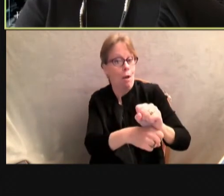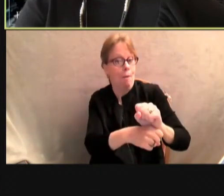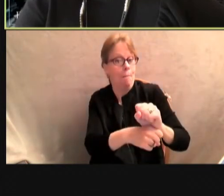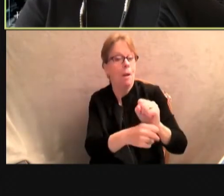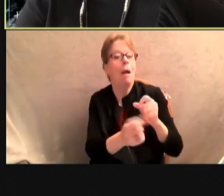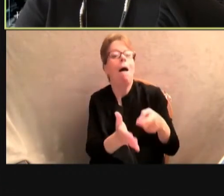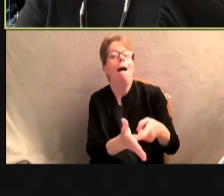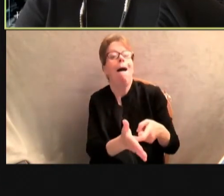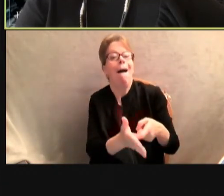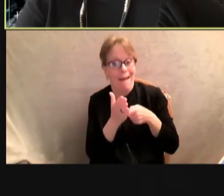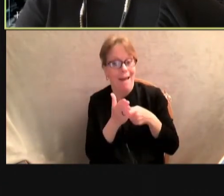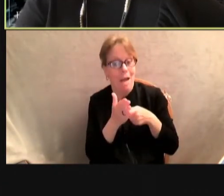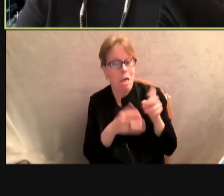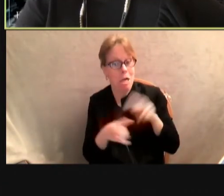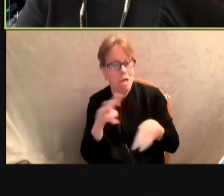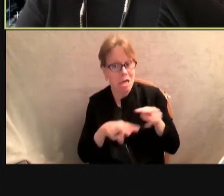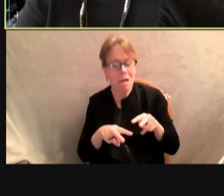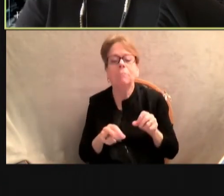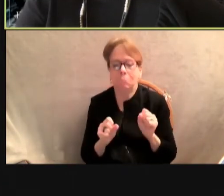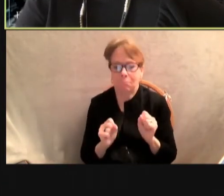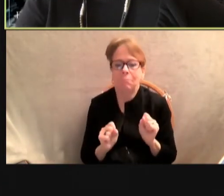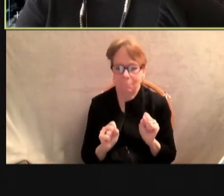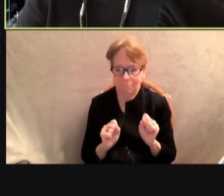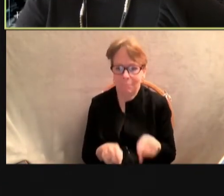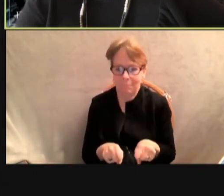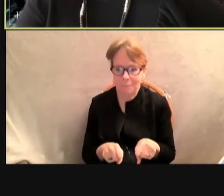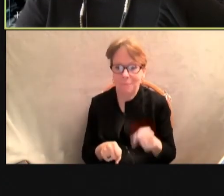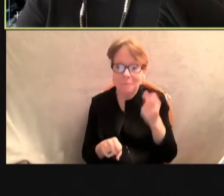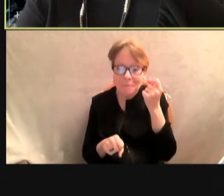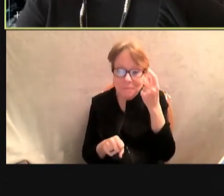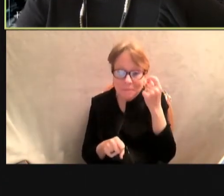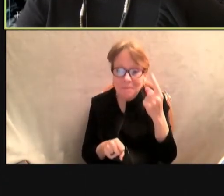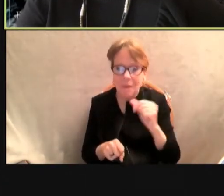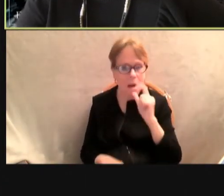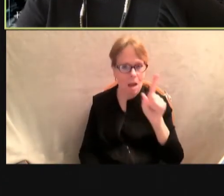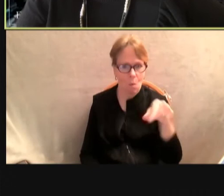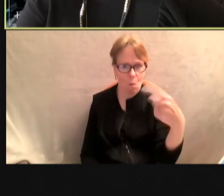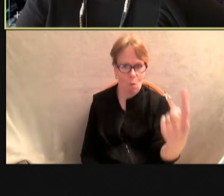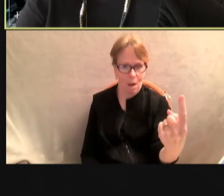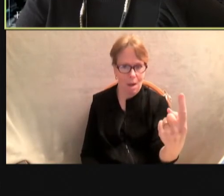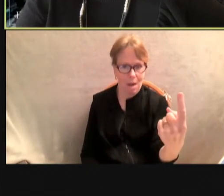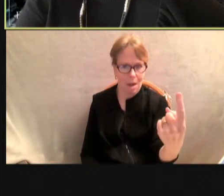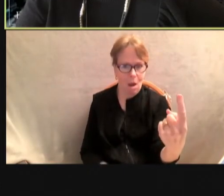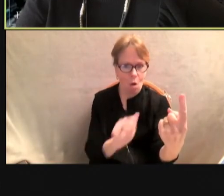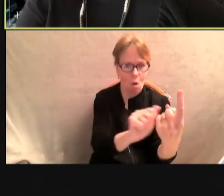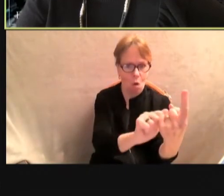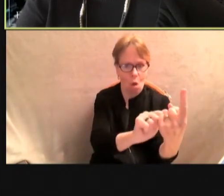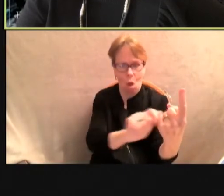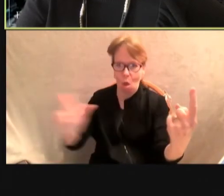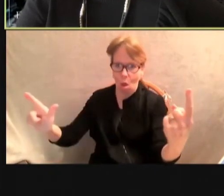that's if all employees for that particular position, or all applicants for that particular